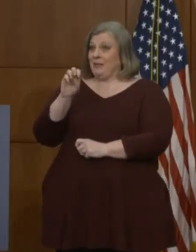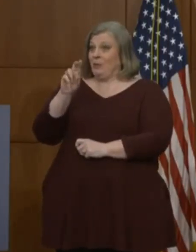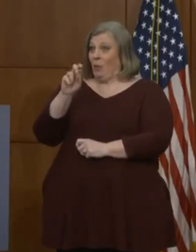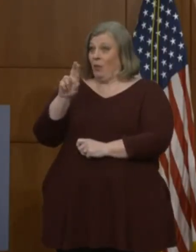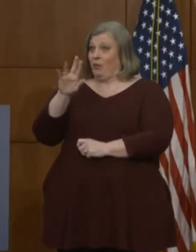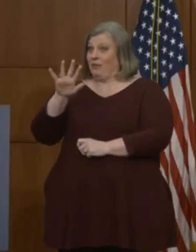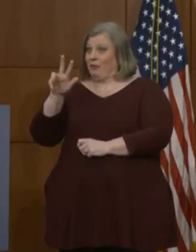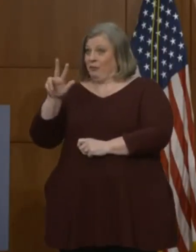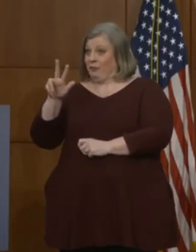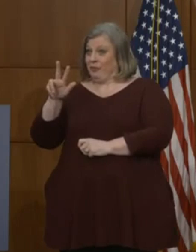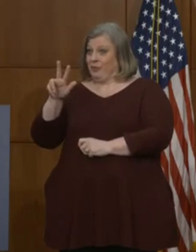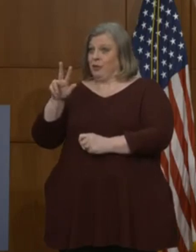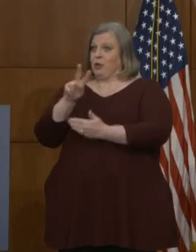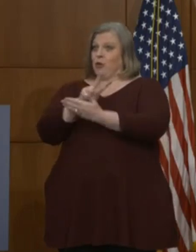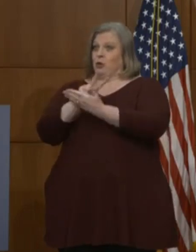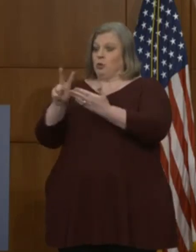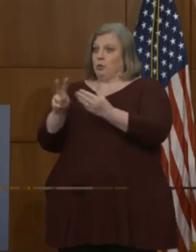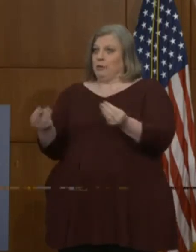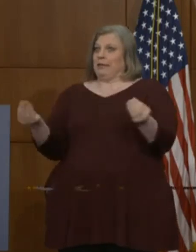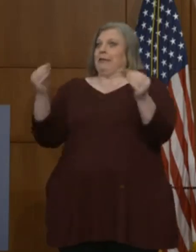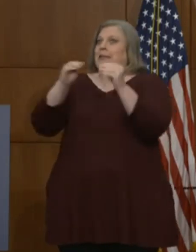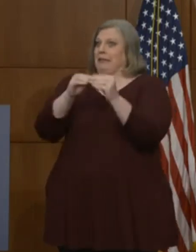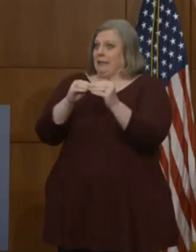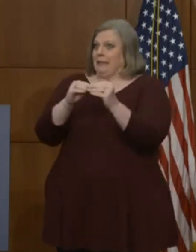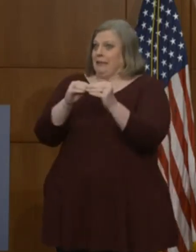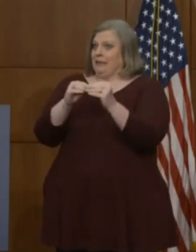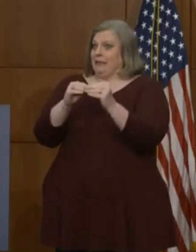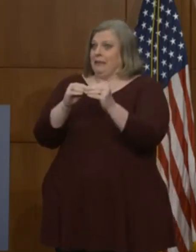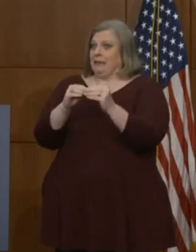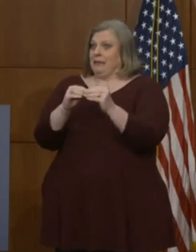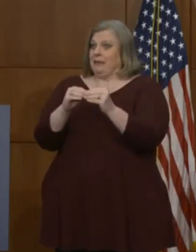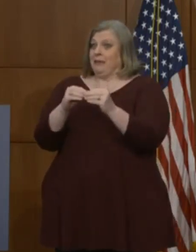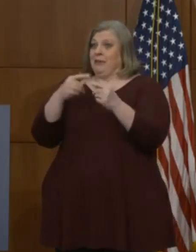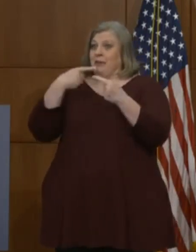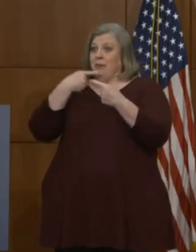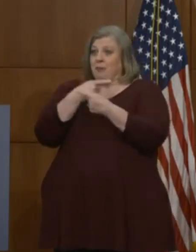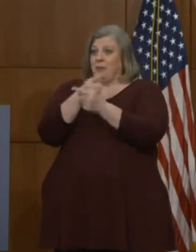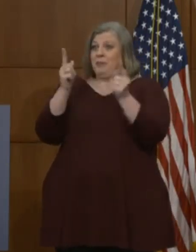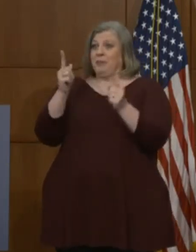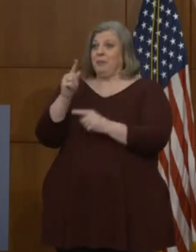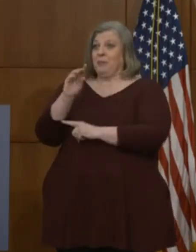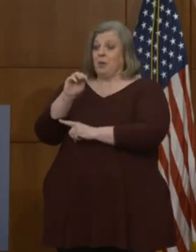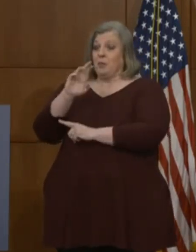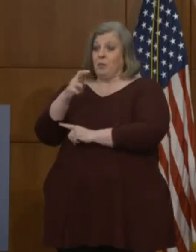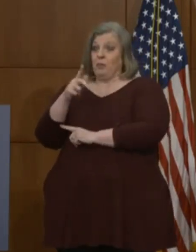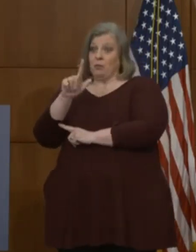ORDER FIFTY THREE FOR TWO MORE WEEKS. I ISSUED THAT ORDER ON WEEKS. I ISSUED THAT ORDER ON MARCH THE TWENTY FOUR. IT’S THE